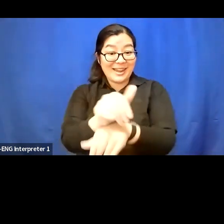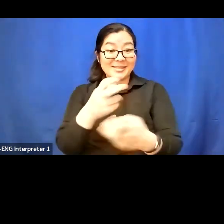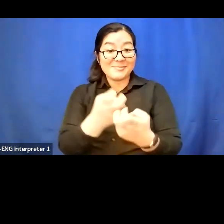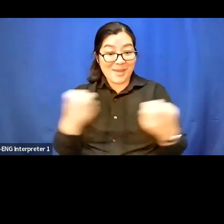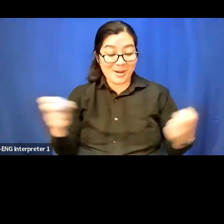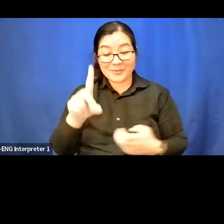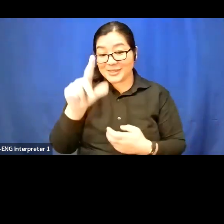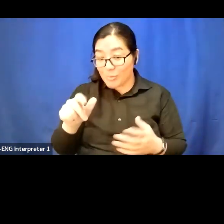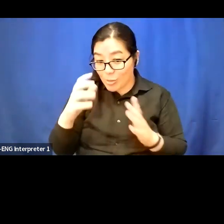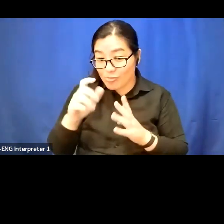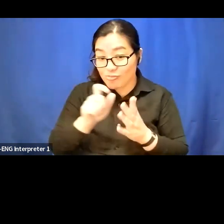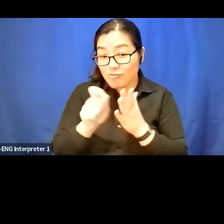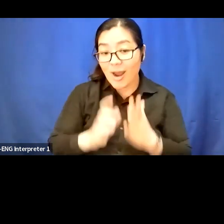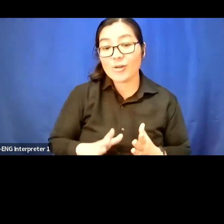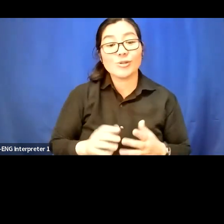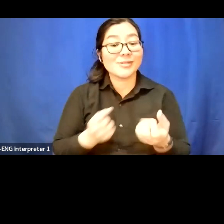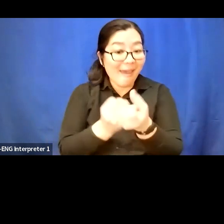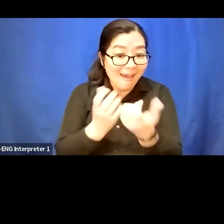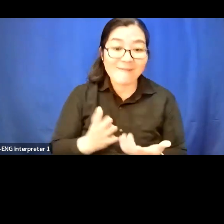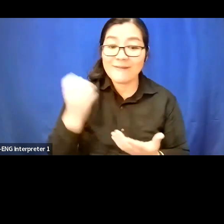and advocates that we'll be hearing more from.